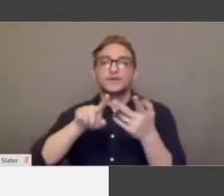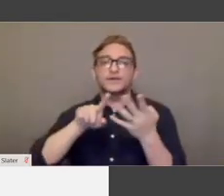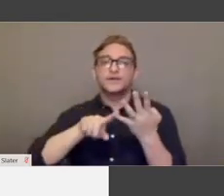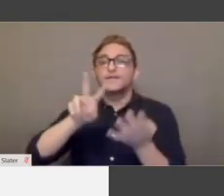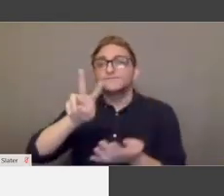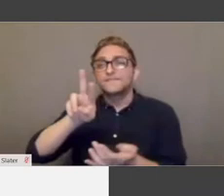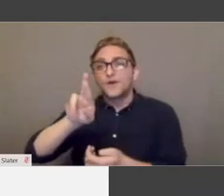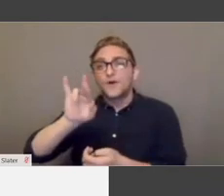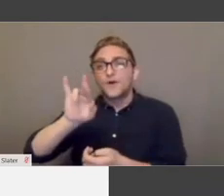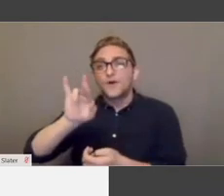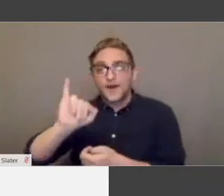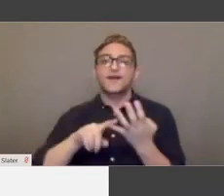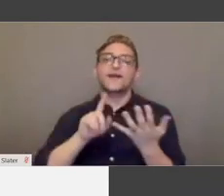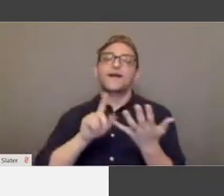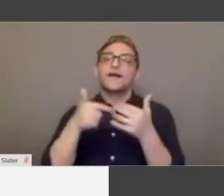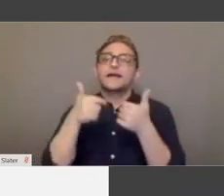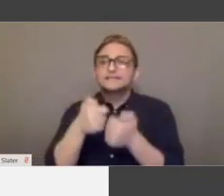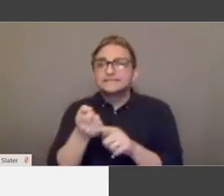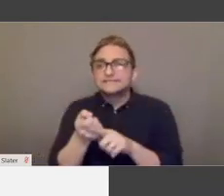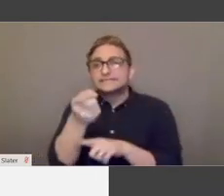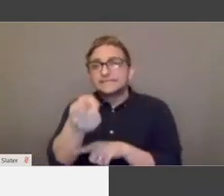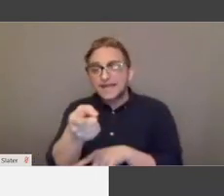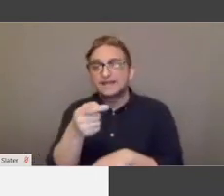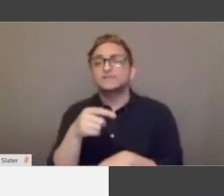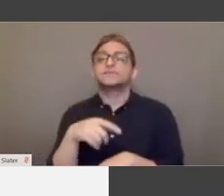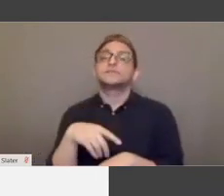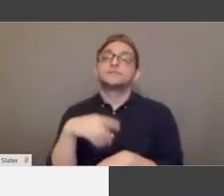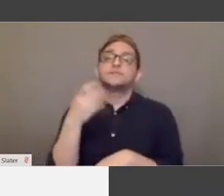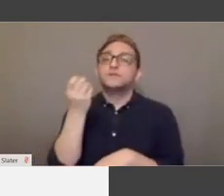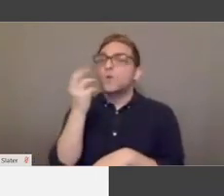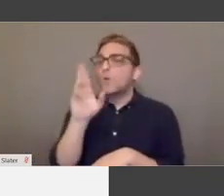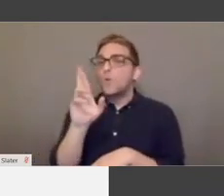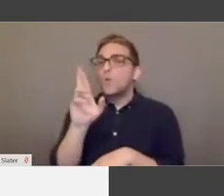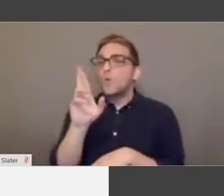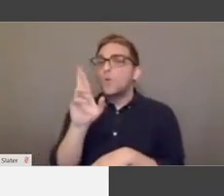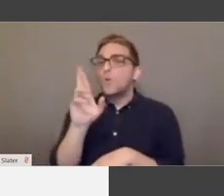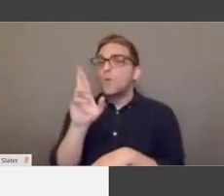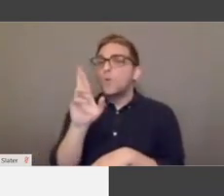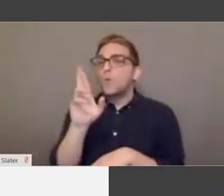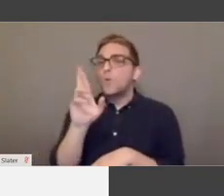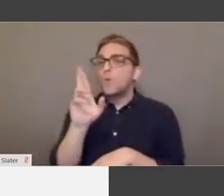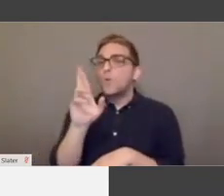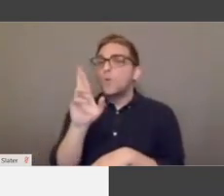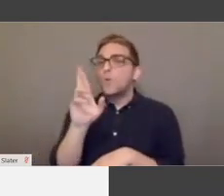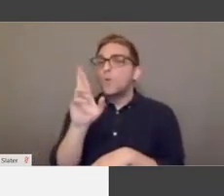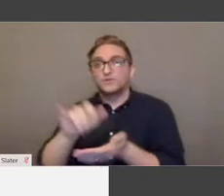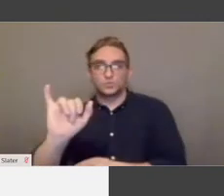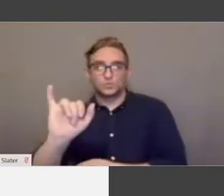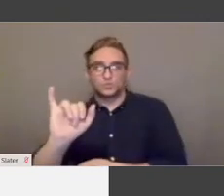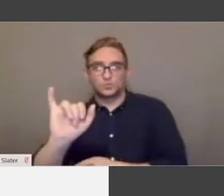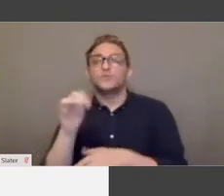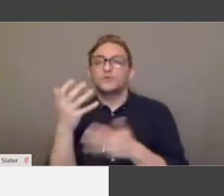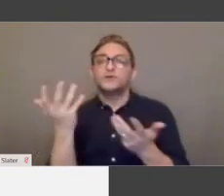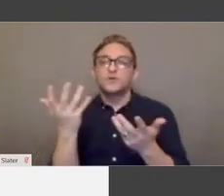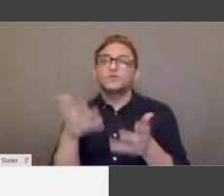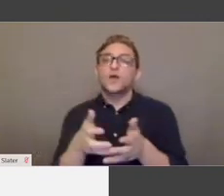instant text messaging or as simple as a piece of paper and a pen, so there is a broad spectrum